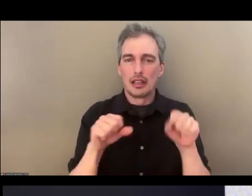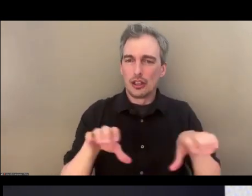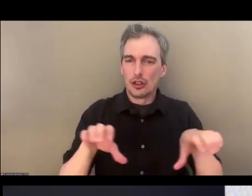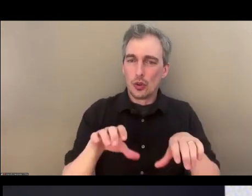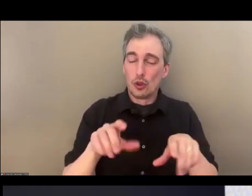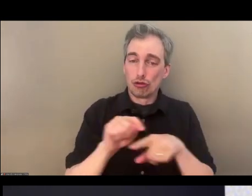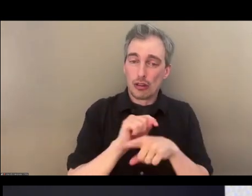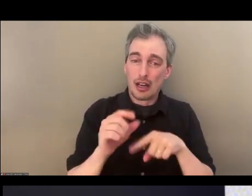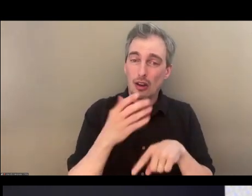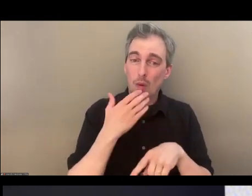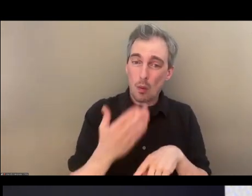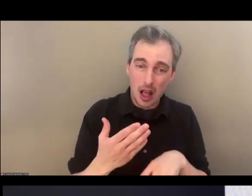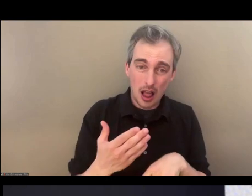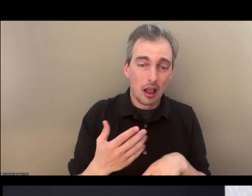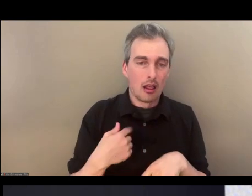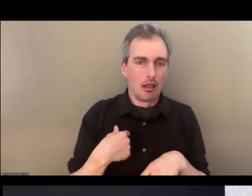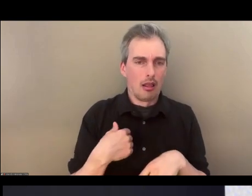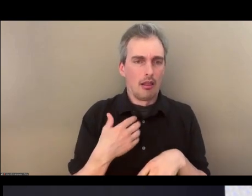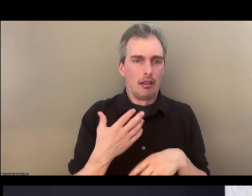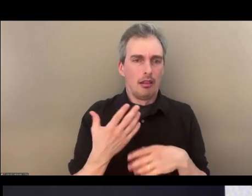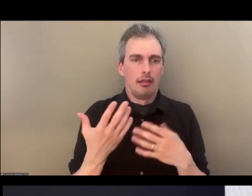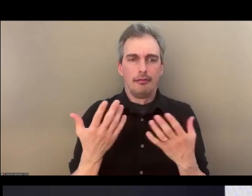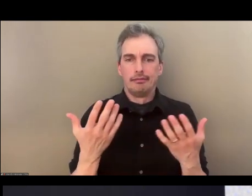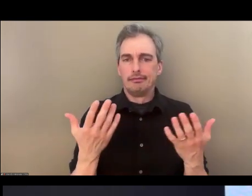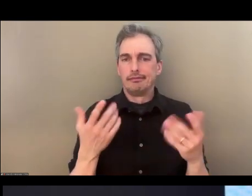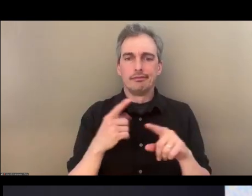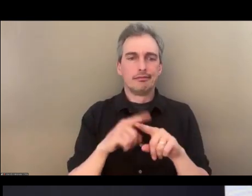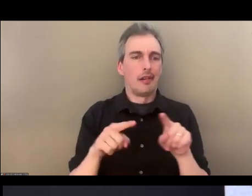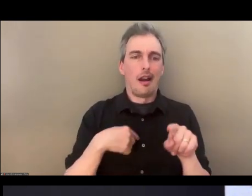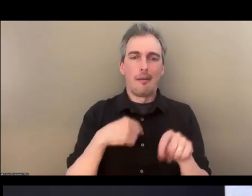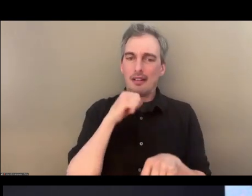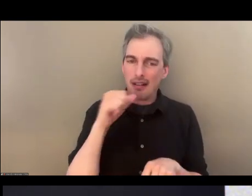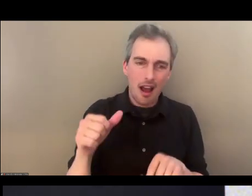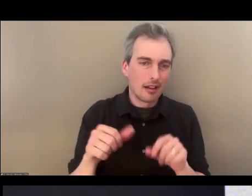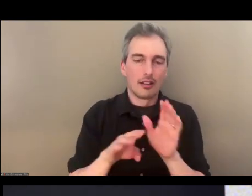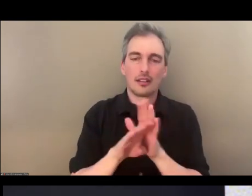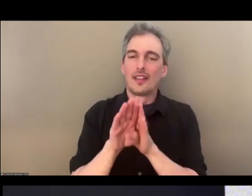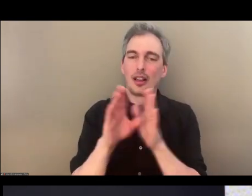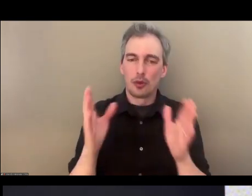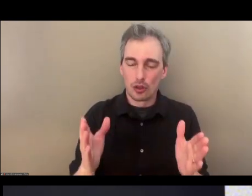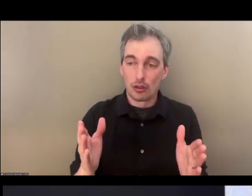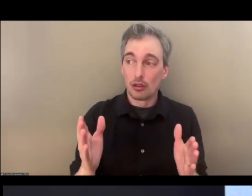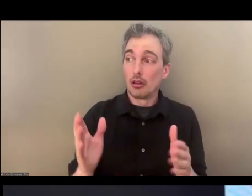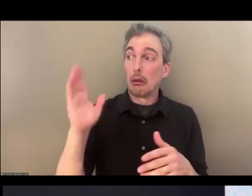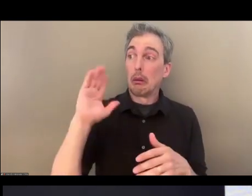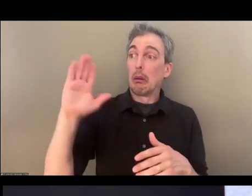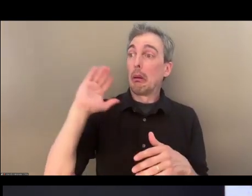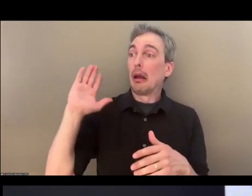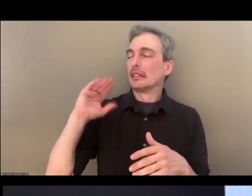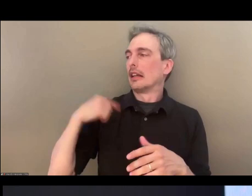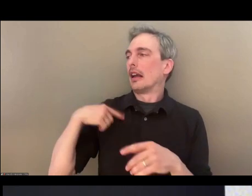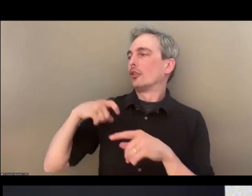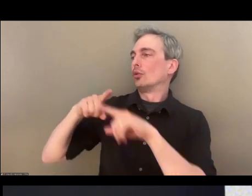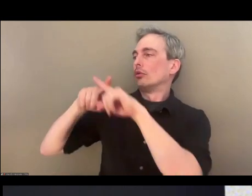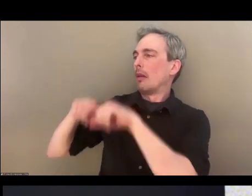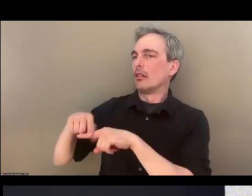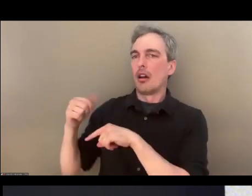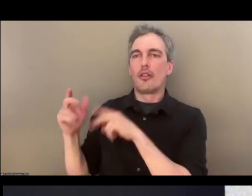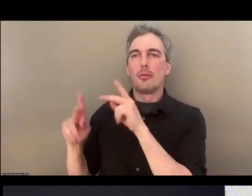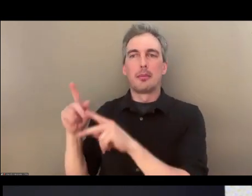So in the past, when I've had ideas to do things, I've had to rely on others. And it's a wall that I hit, that I broke through.